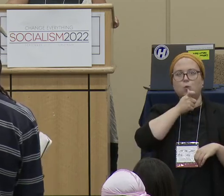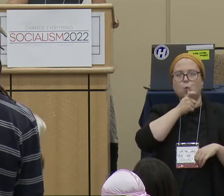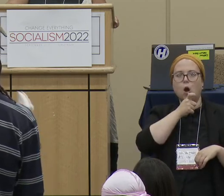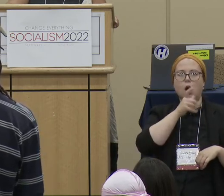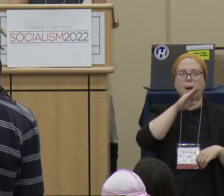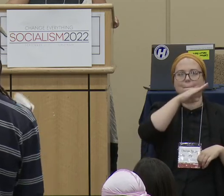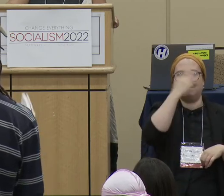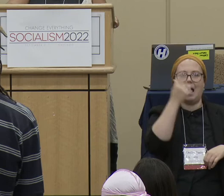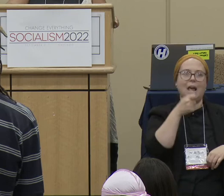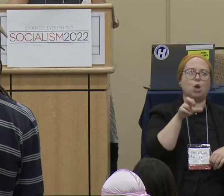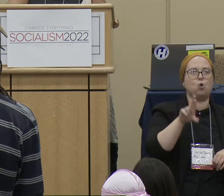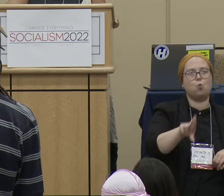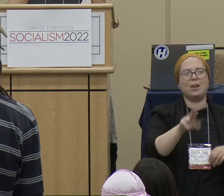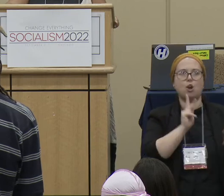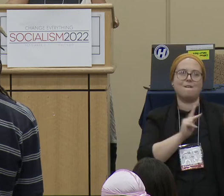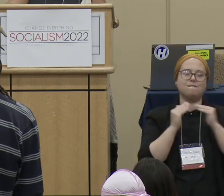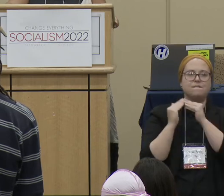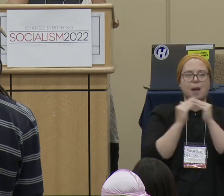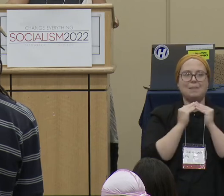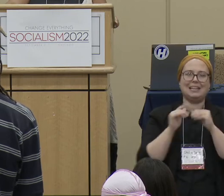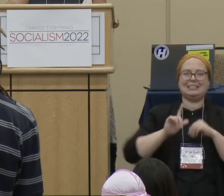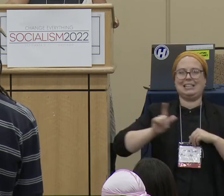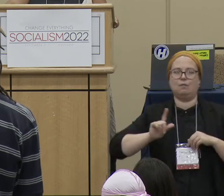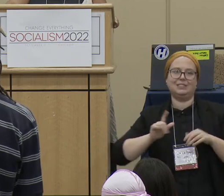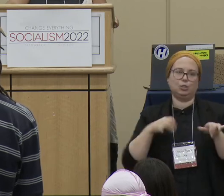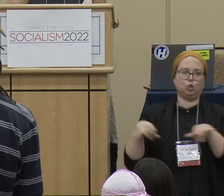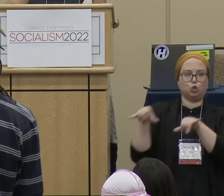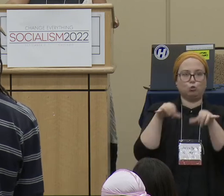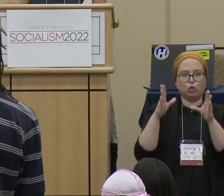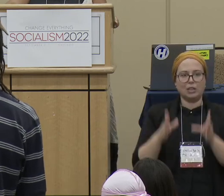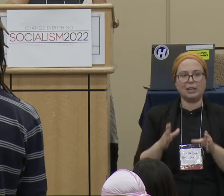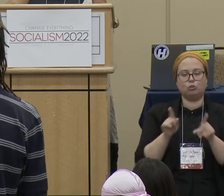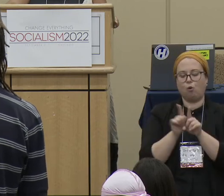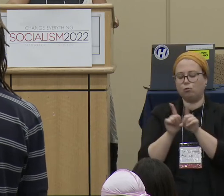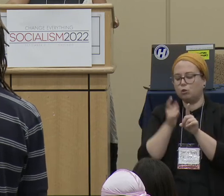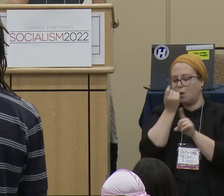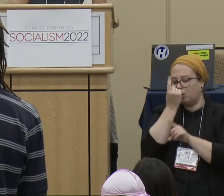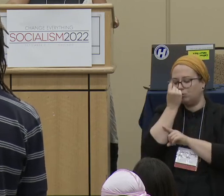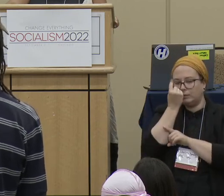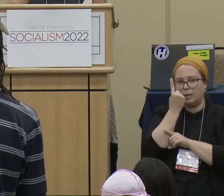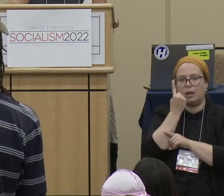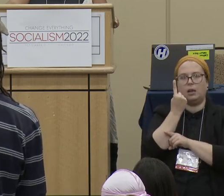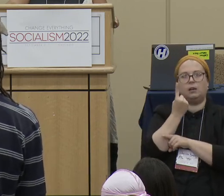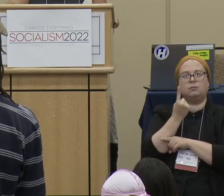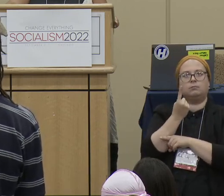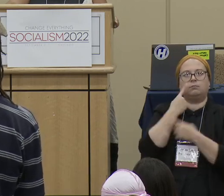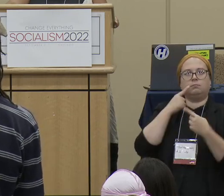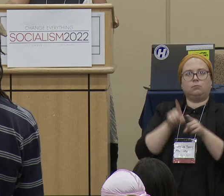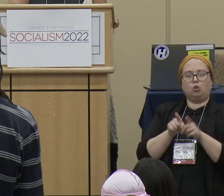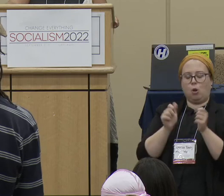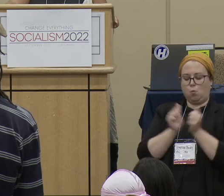contradictions abound, and I think it's absolutely critical that those of us who are, you know, feminists, leftists,